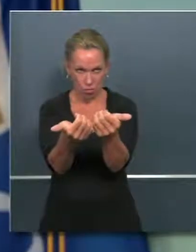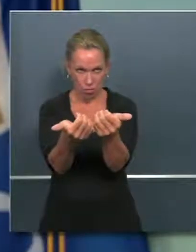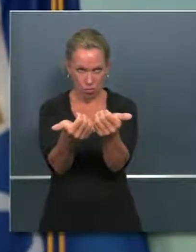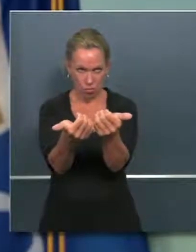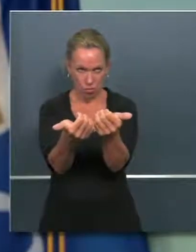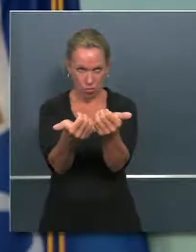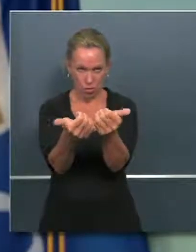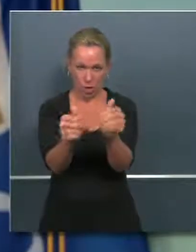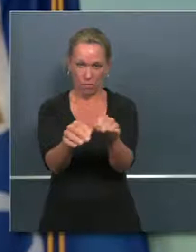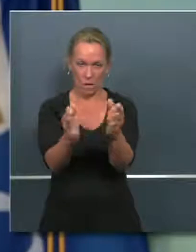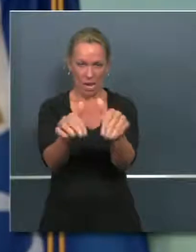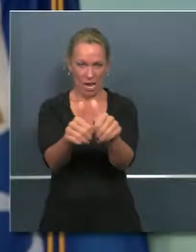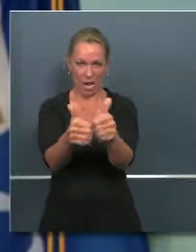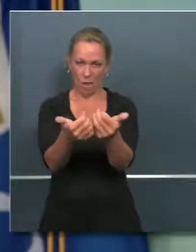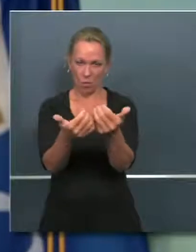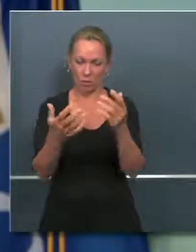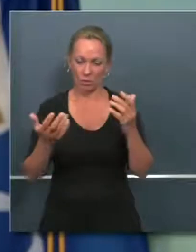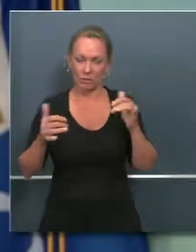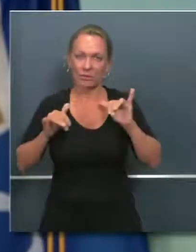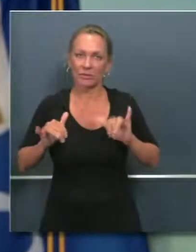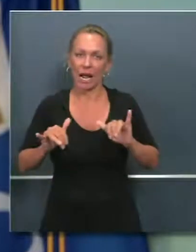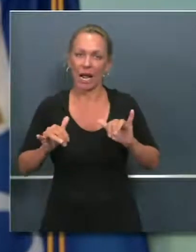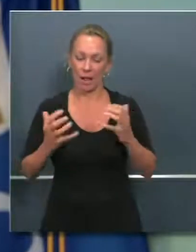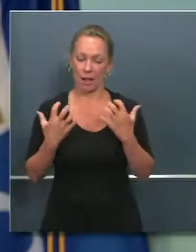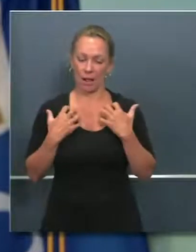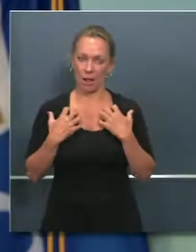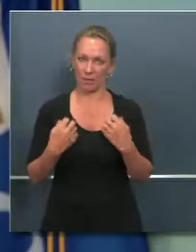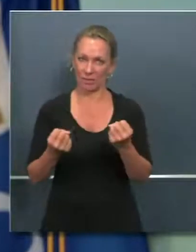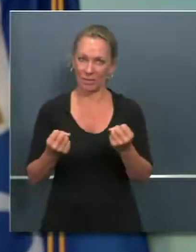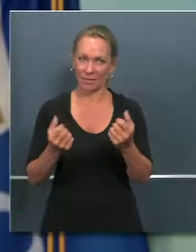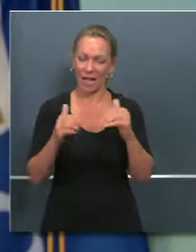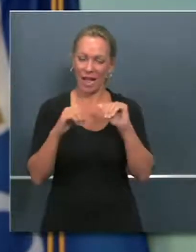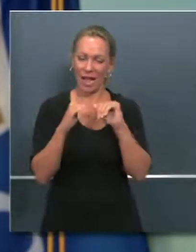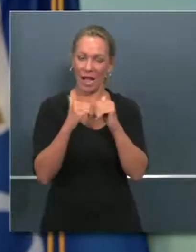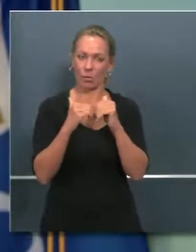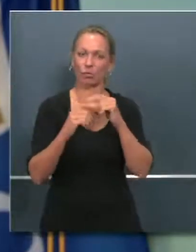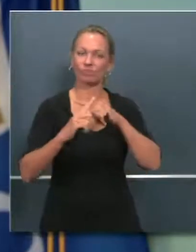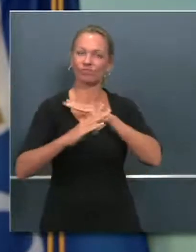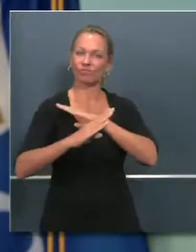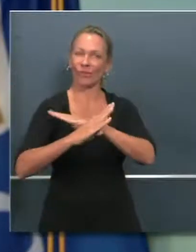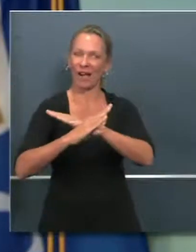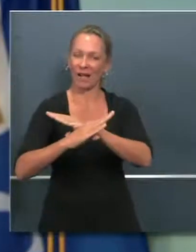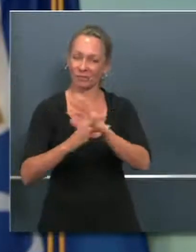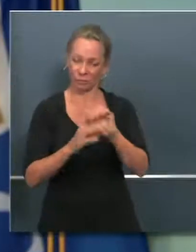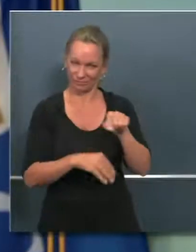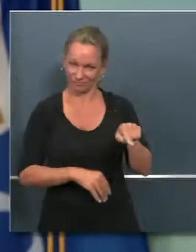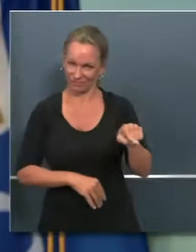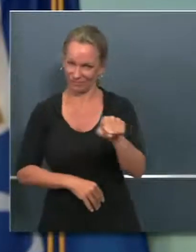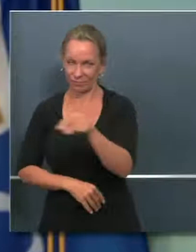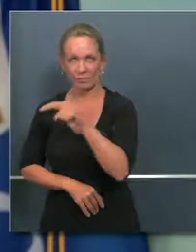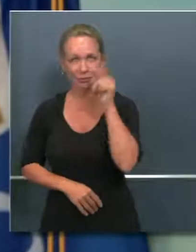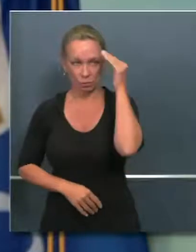Safety a framework of focus to reopen the economy in a way that can mitigate the spread if people